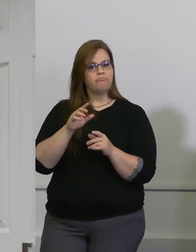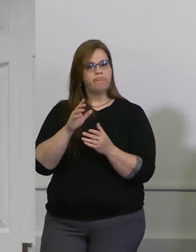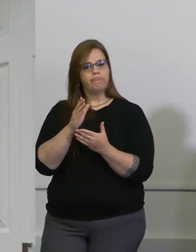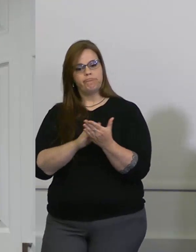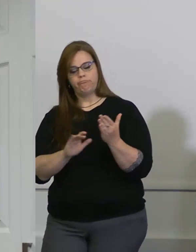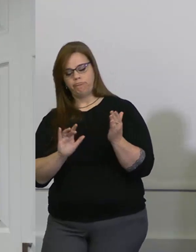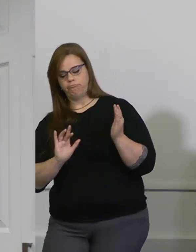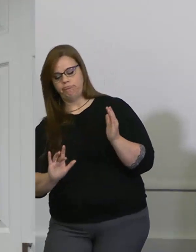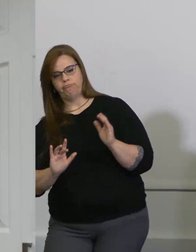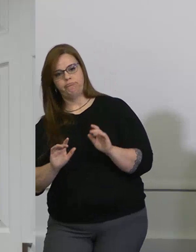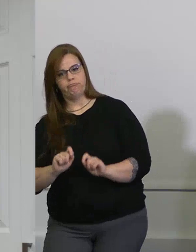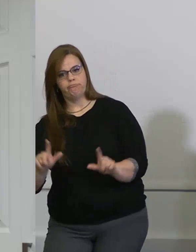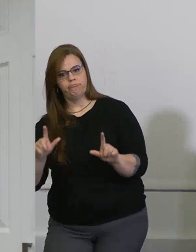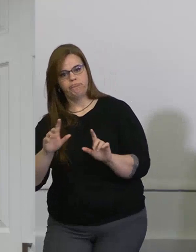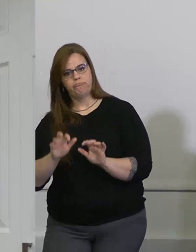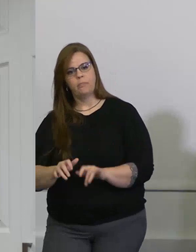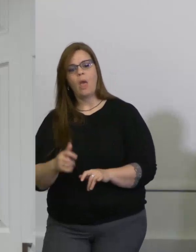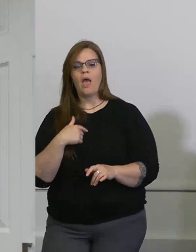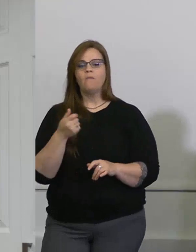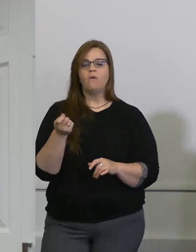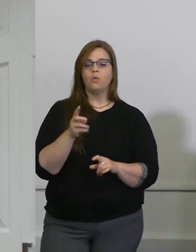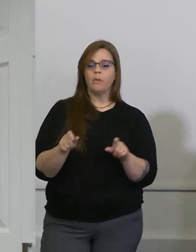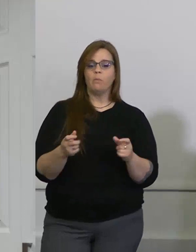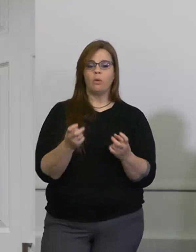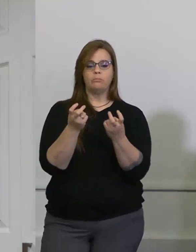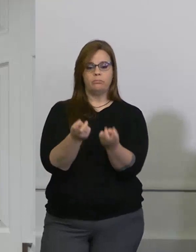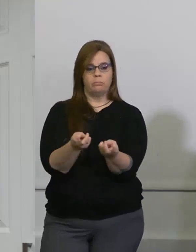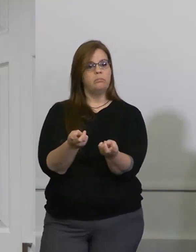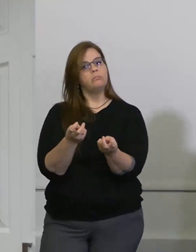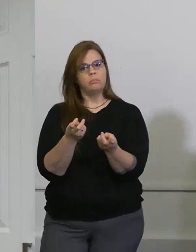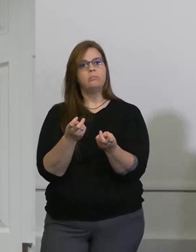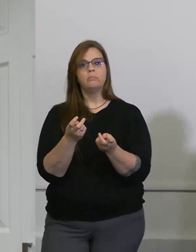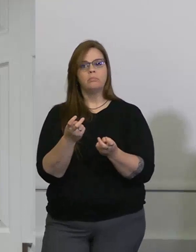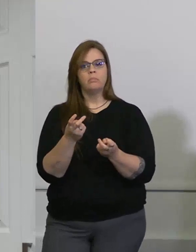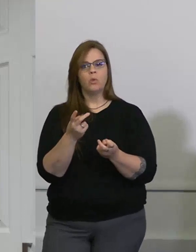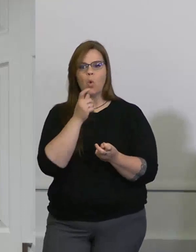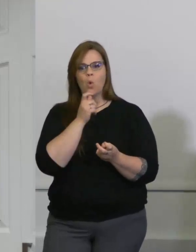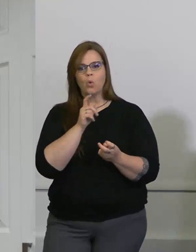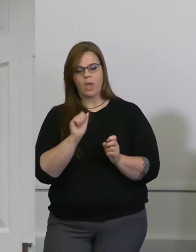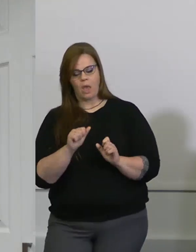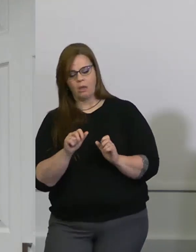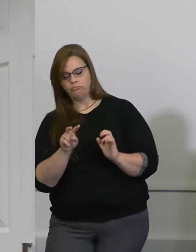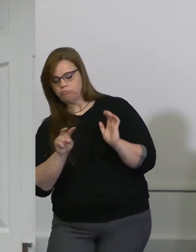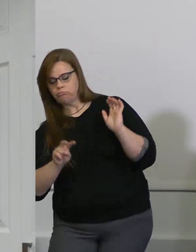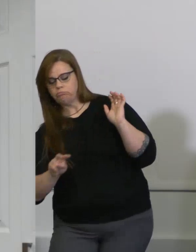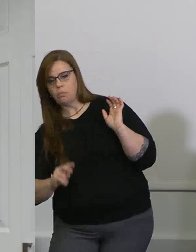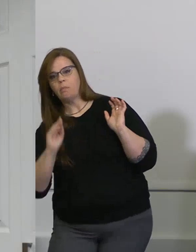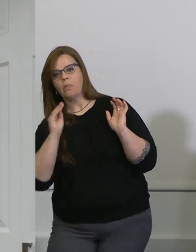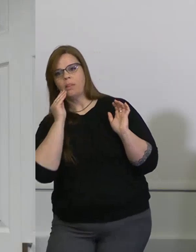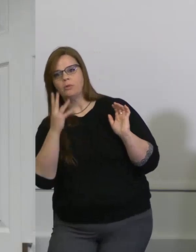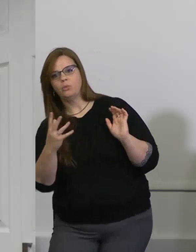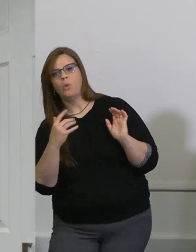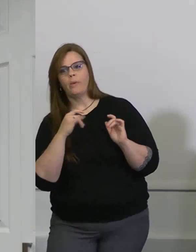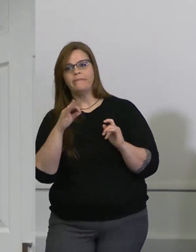I have a couple of folks sitting here who can let us know if you have questions in.